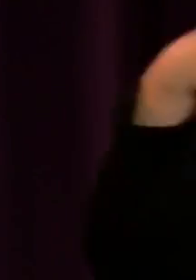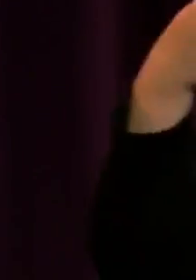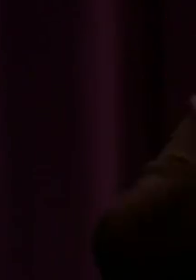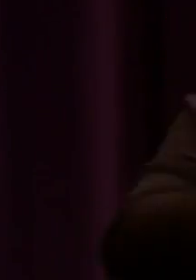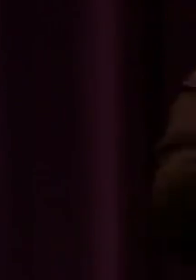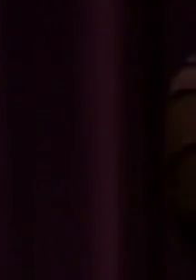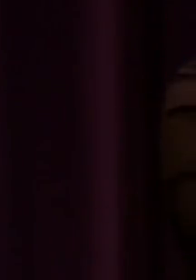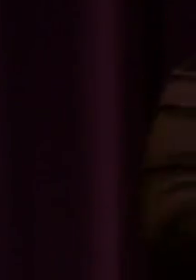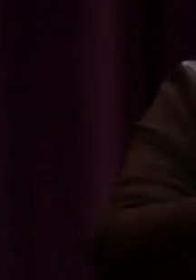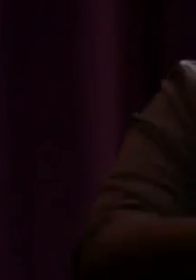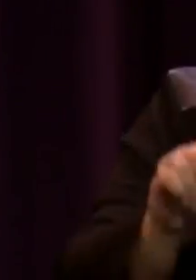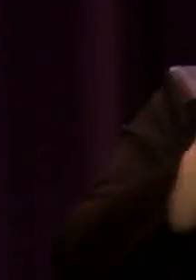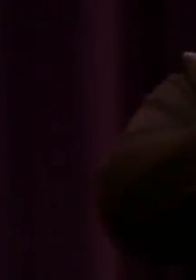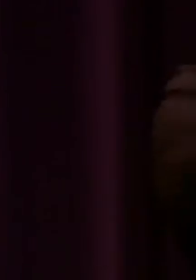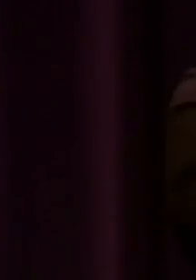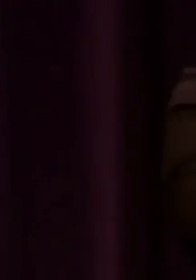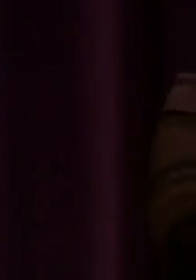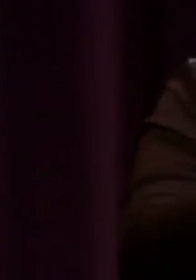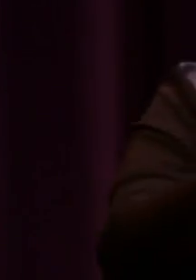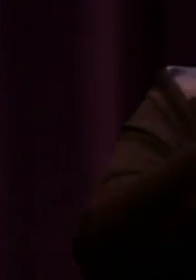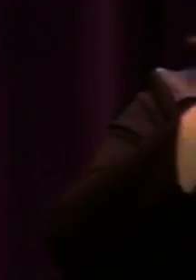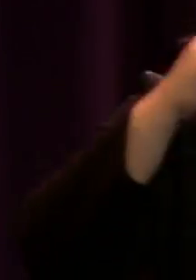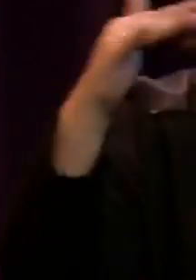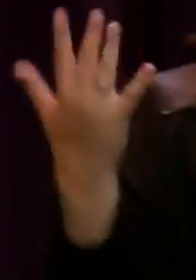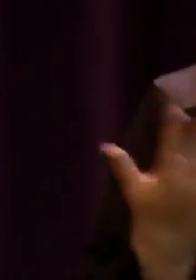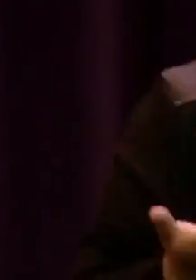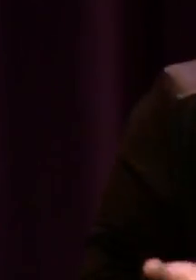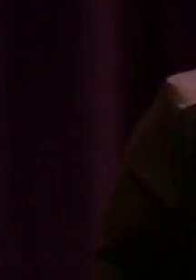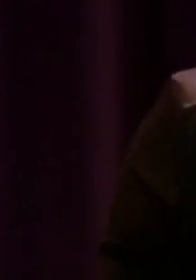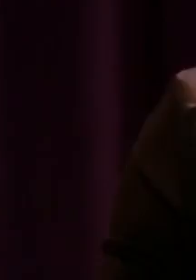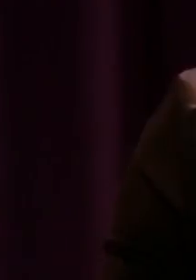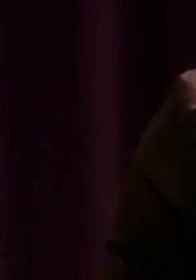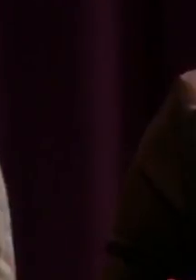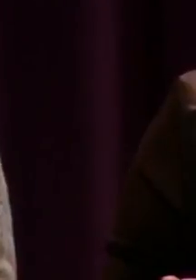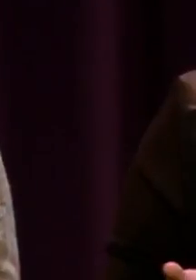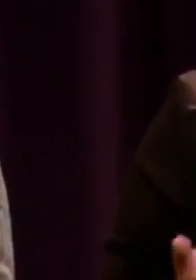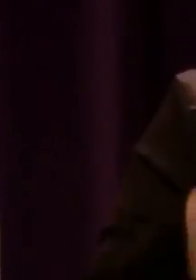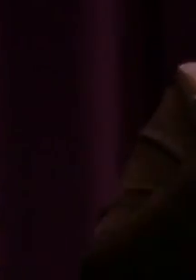THAT IS WHAT MAKES US SPECIAL. AND SO I WANT TO ADD TO THIS